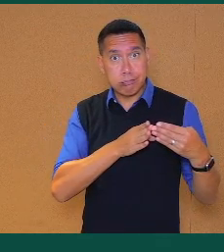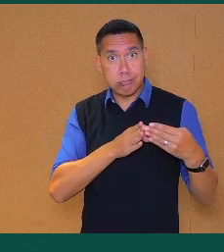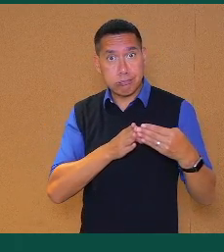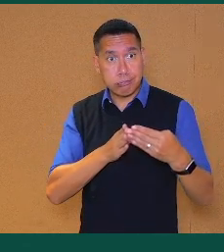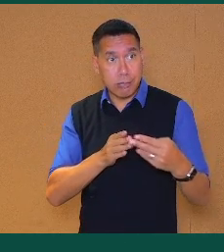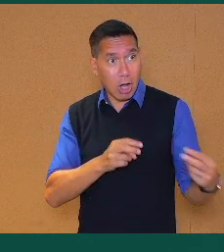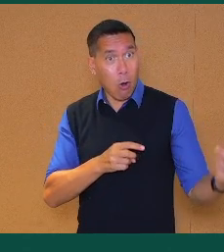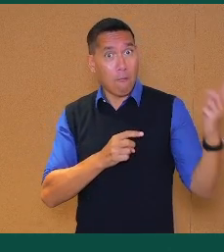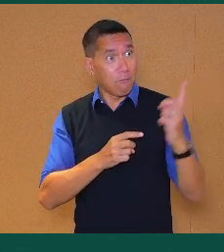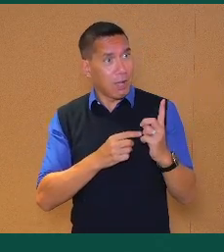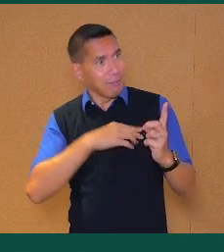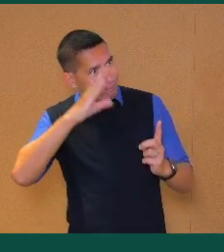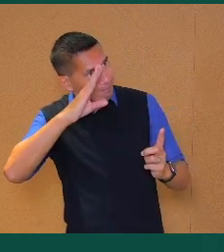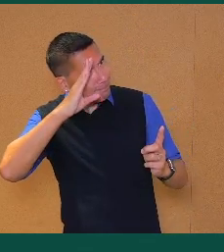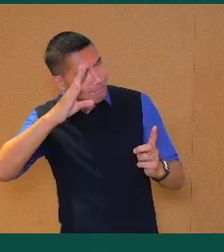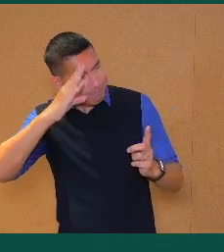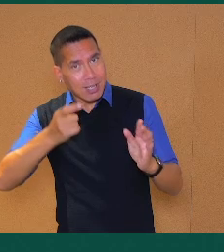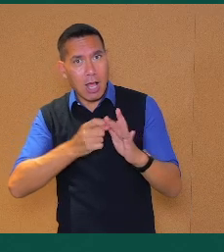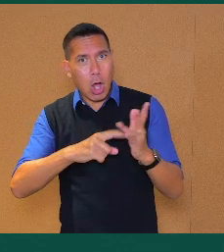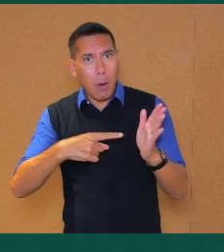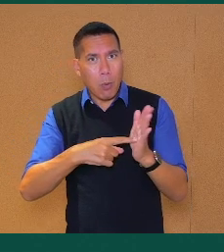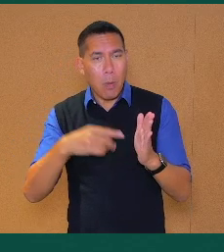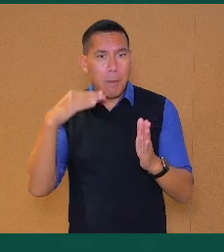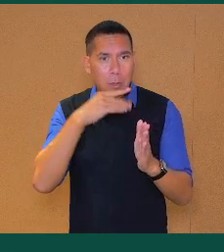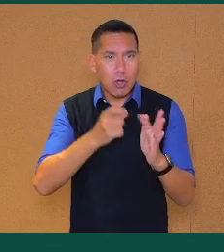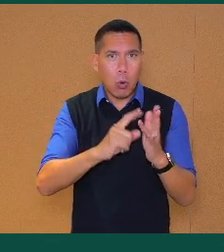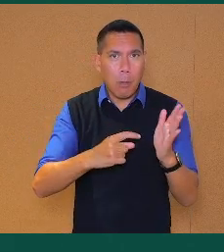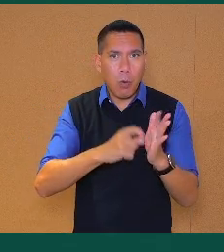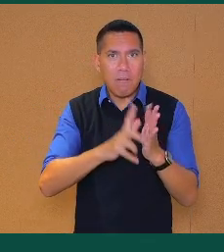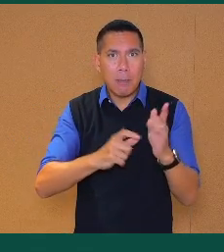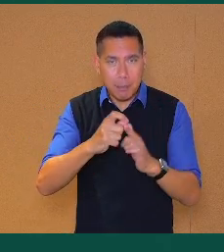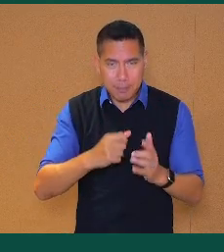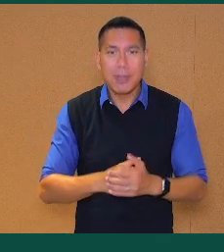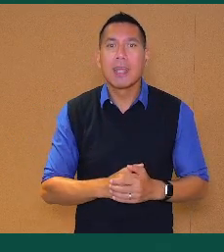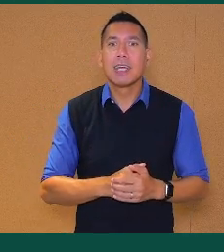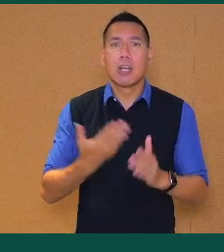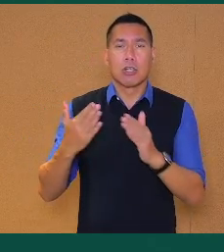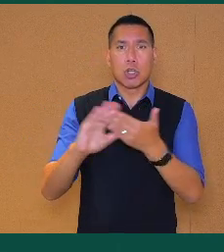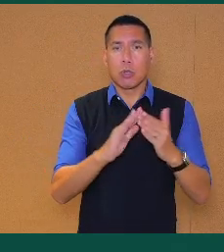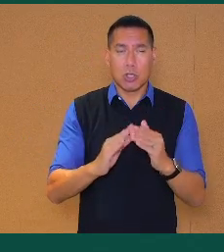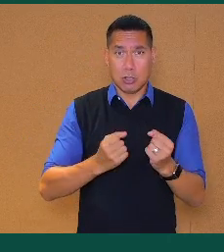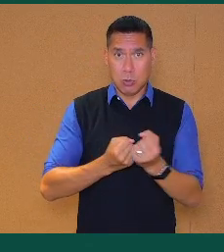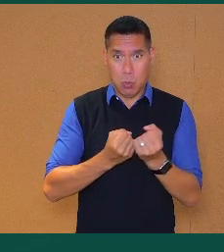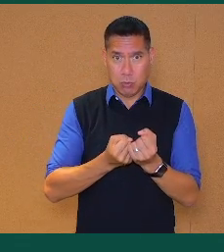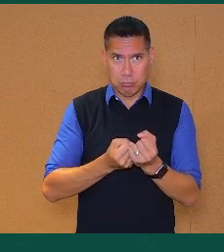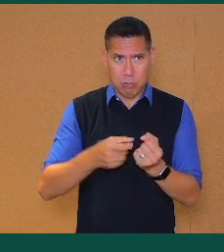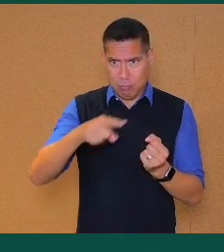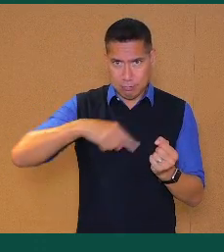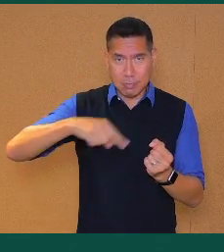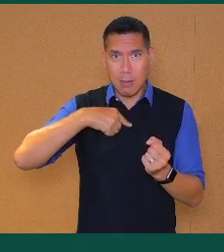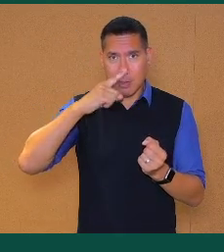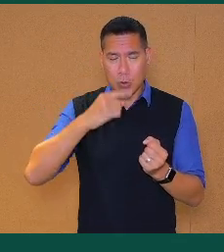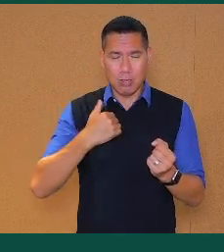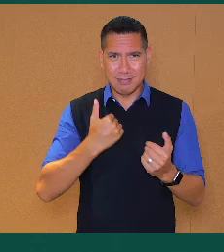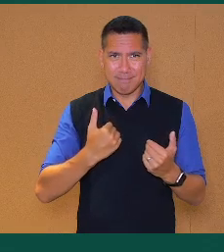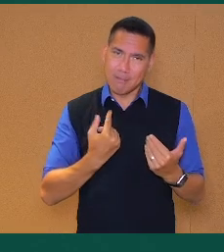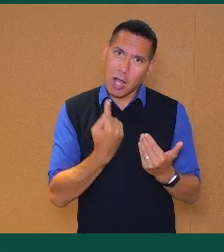experienced isolation.